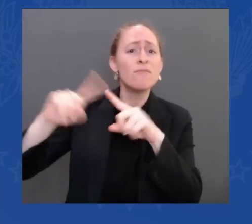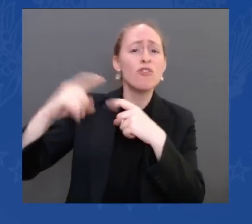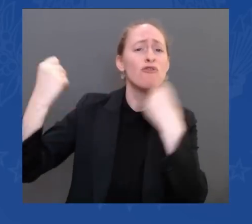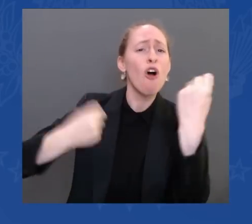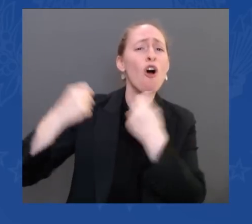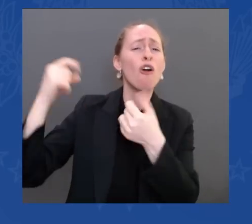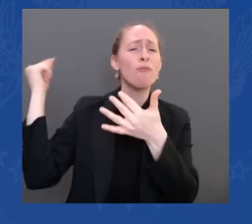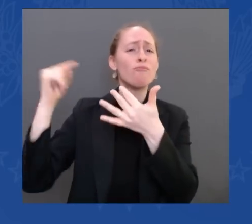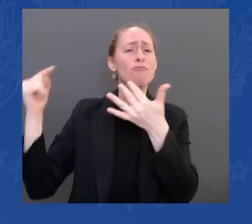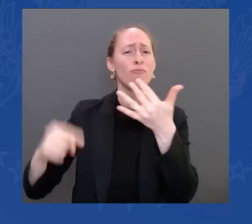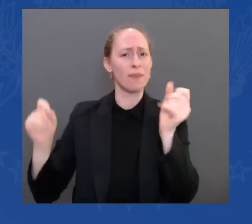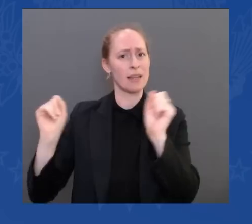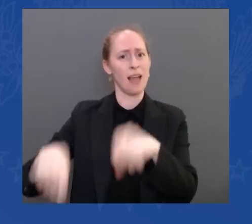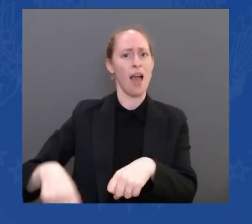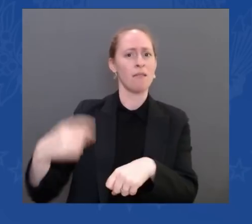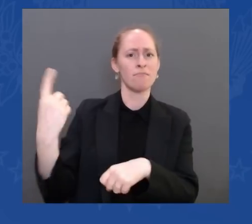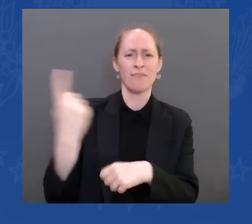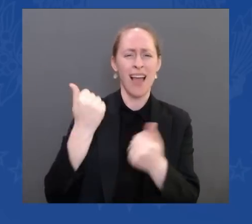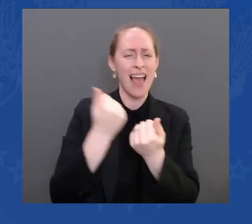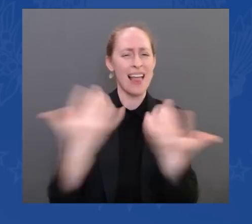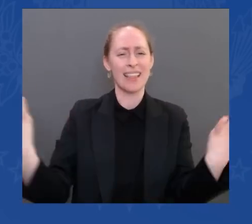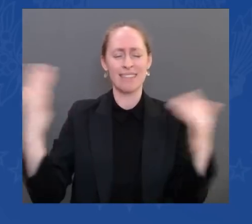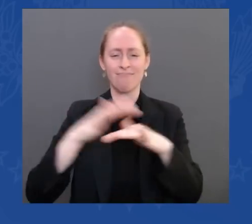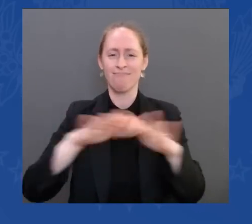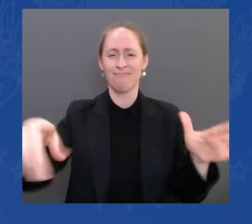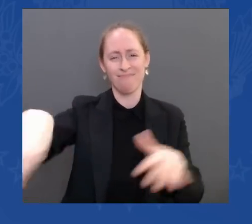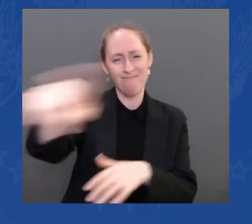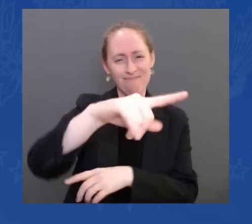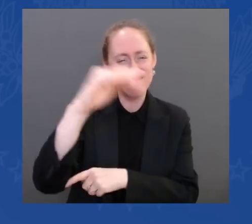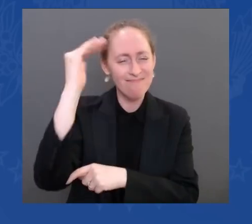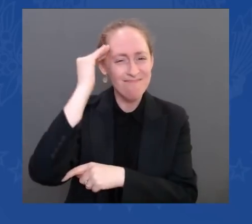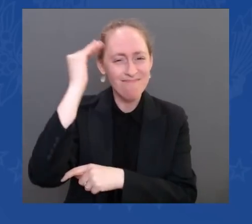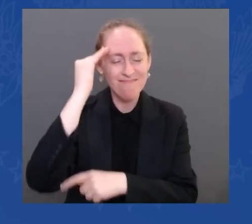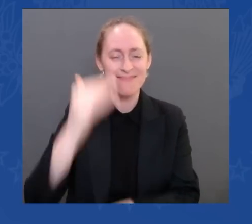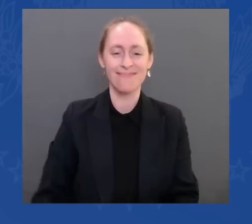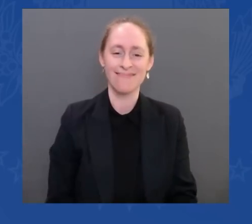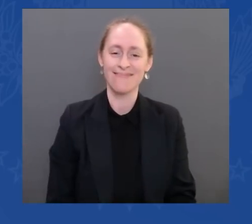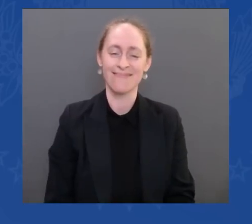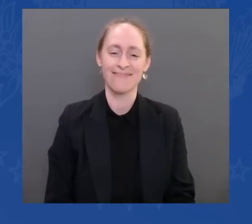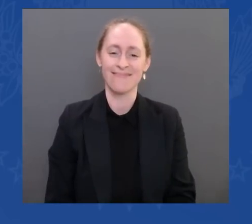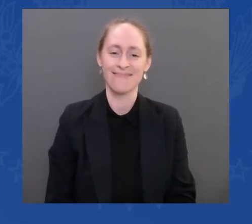That's why we are making it as hard as we can for Russia to get a hold of semiconductors and advanced technologies